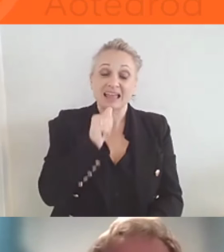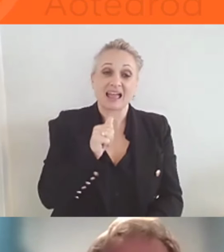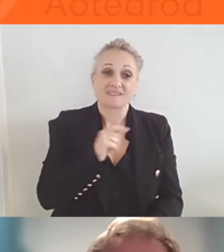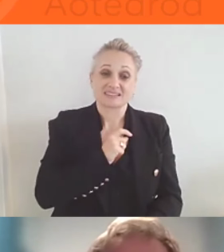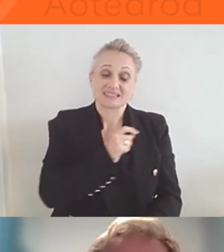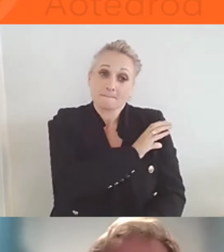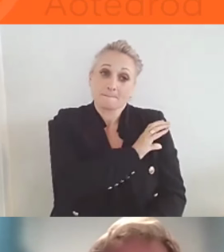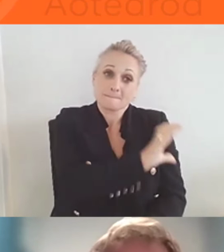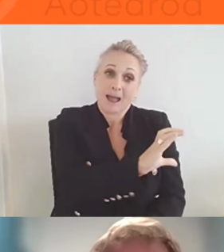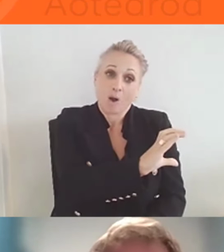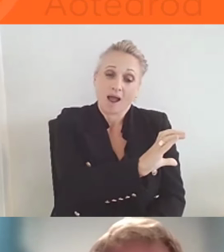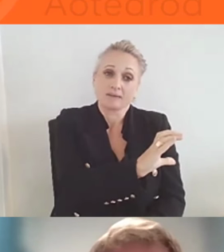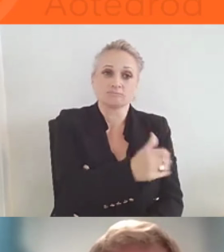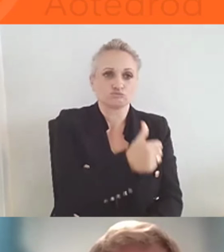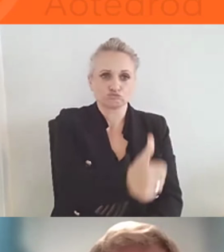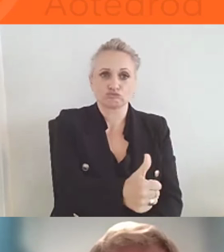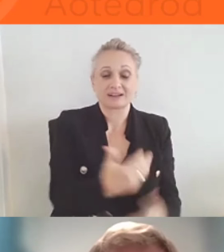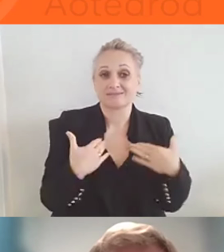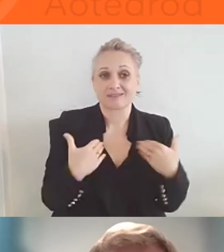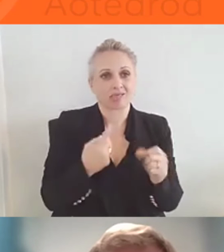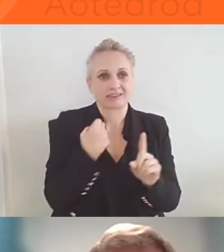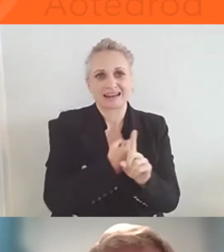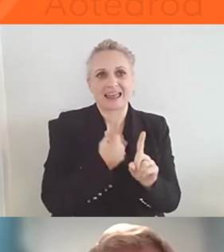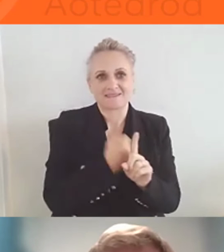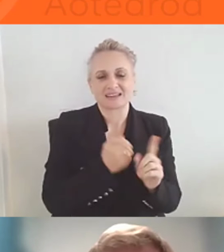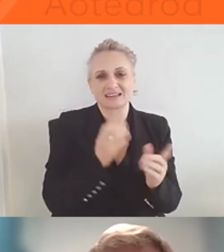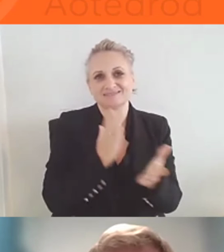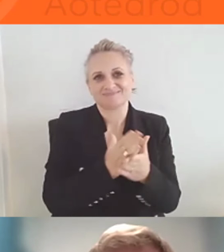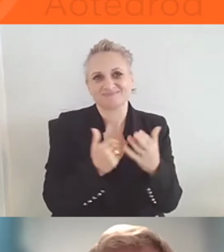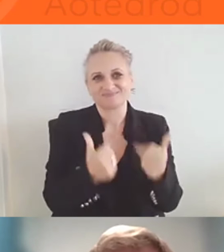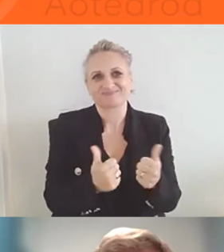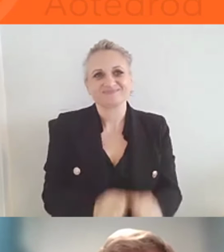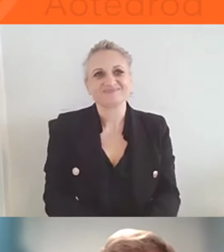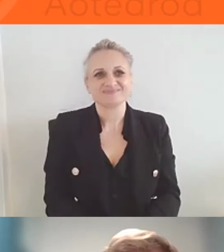better. Absolutely good point. And you've just reminded me of